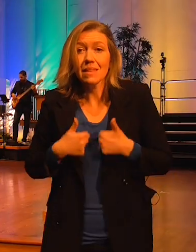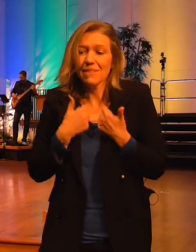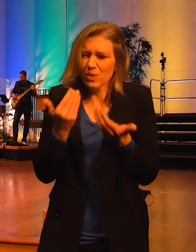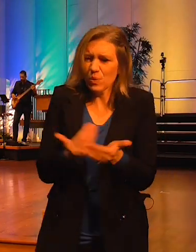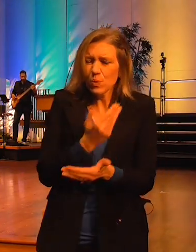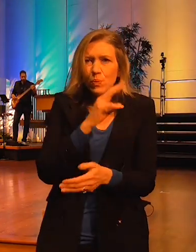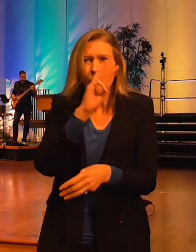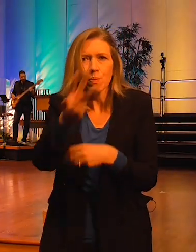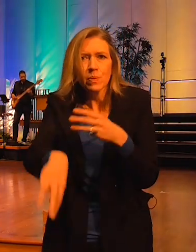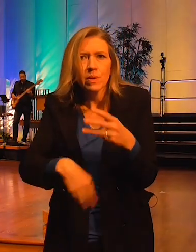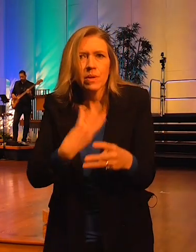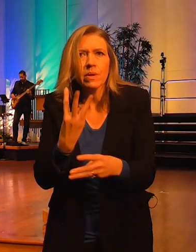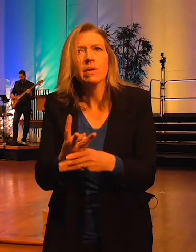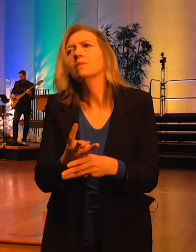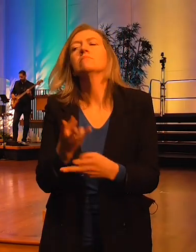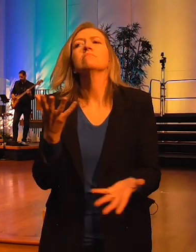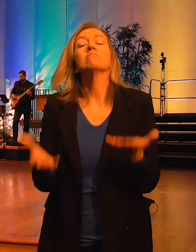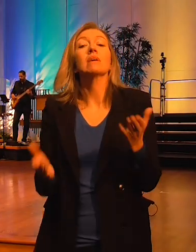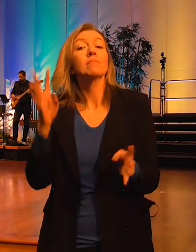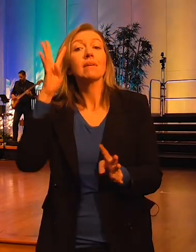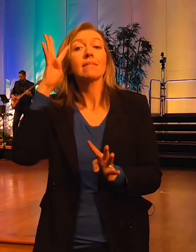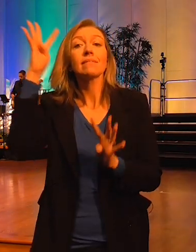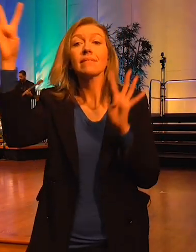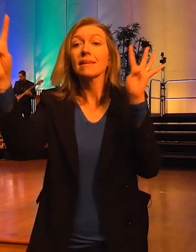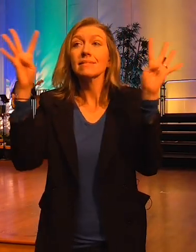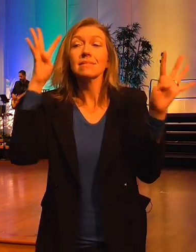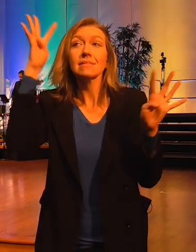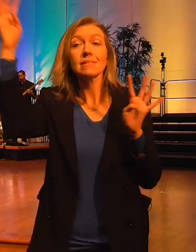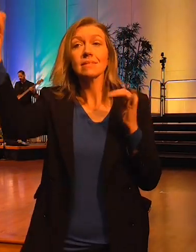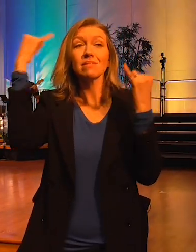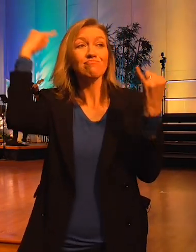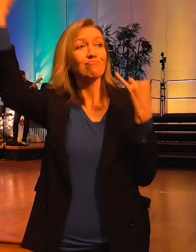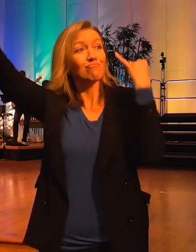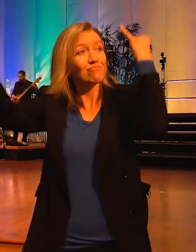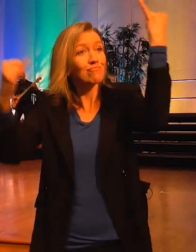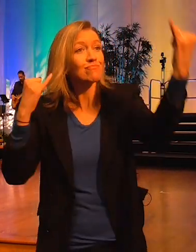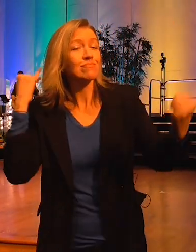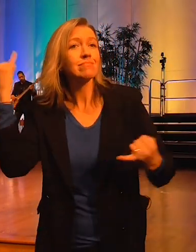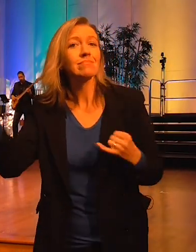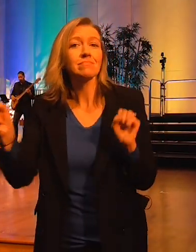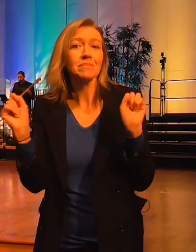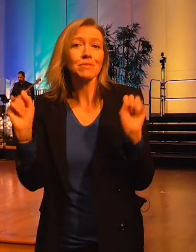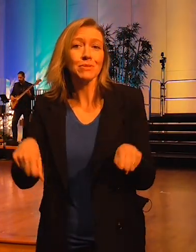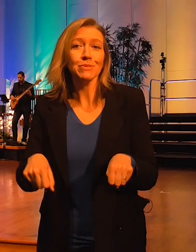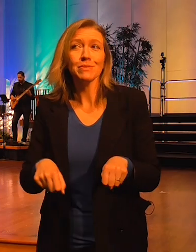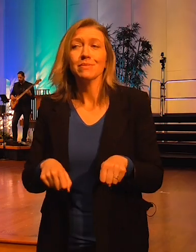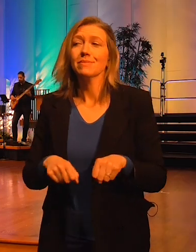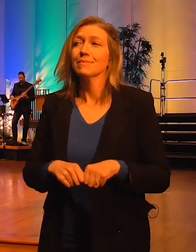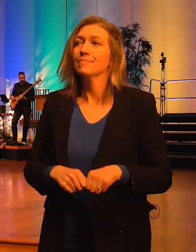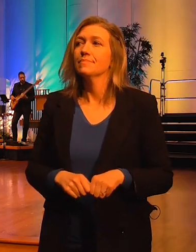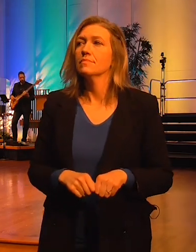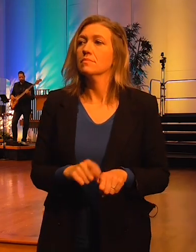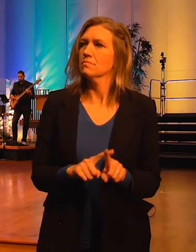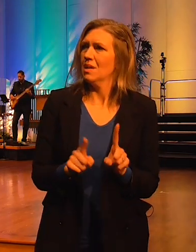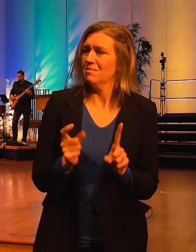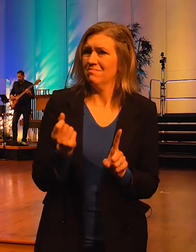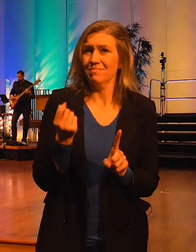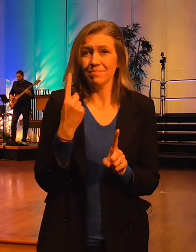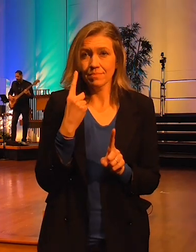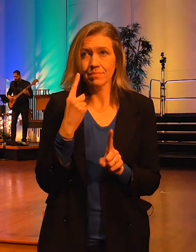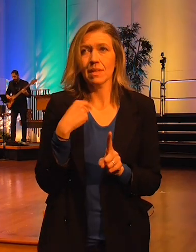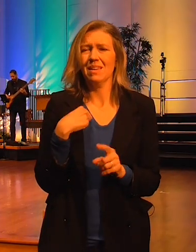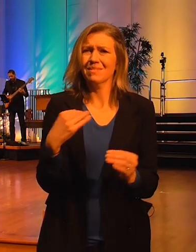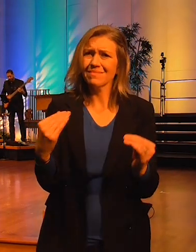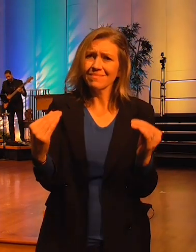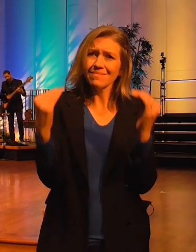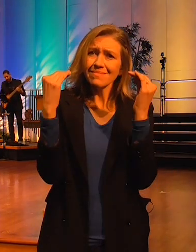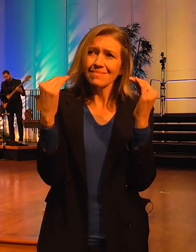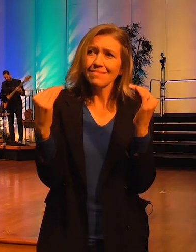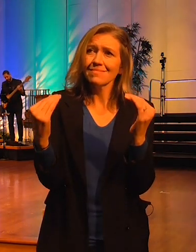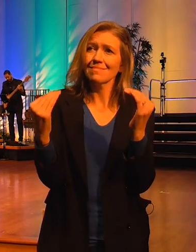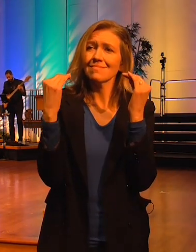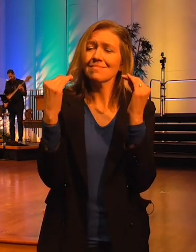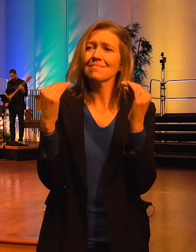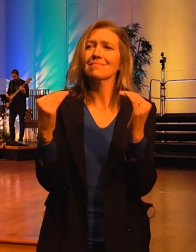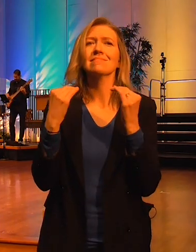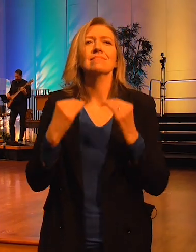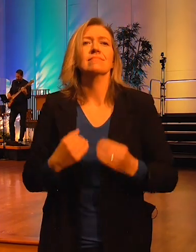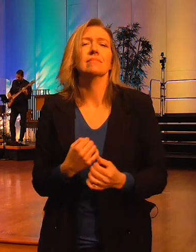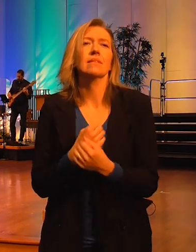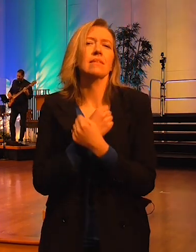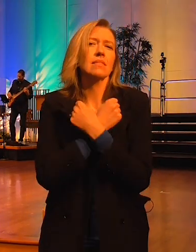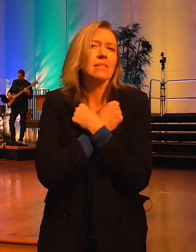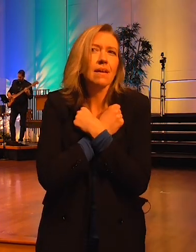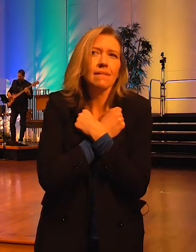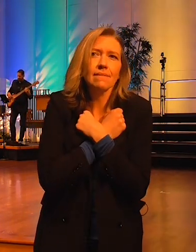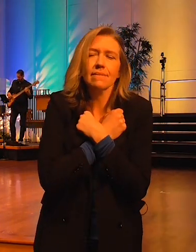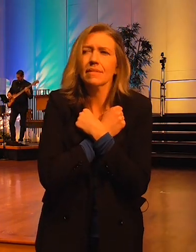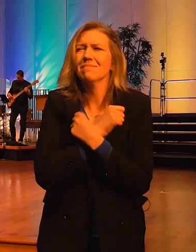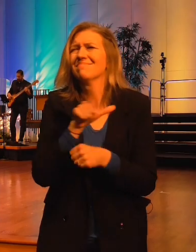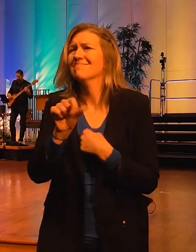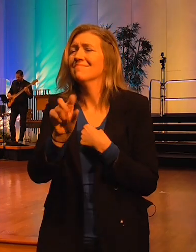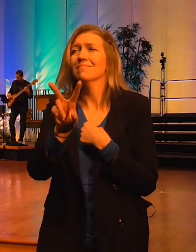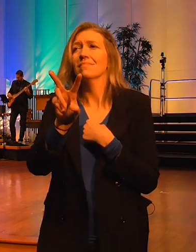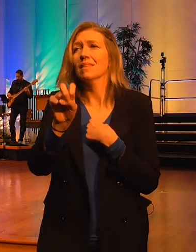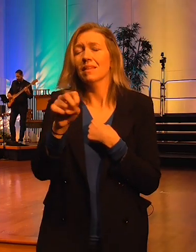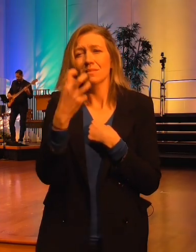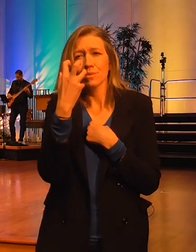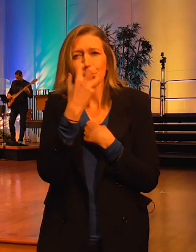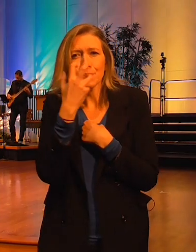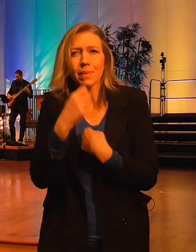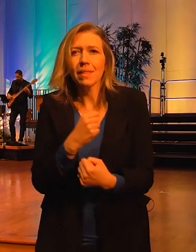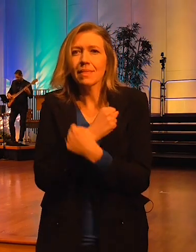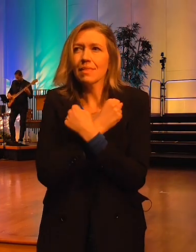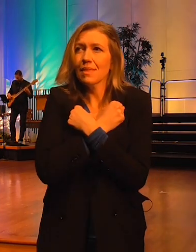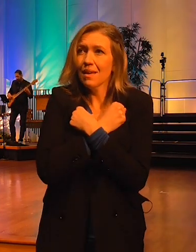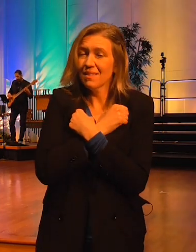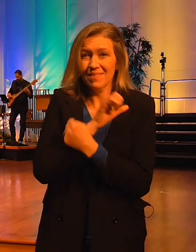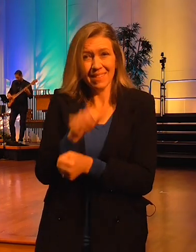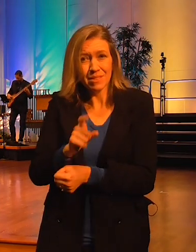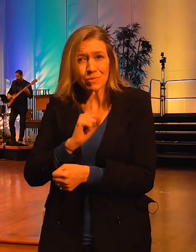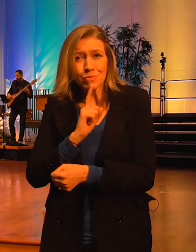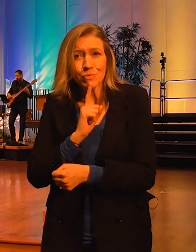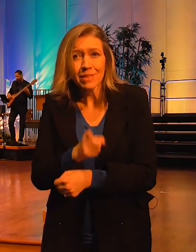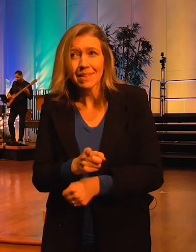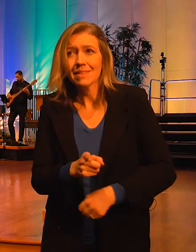it may be a fantasy but it's taught me to love love love and love is real it's real to